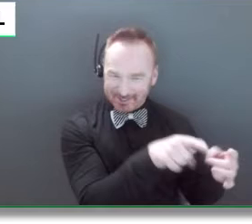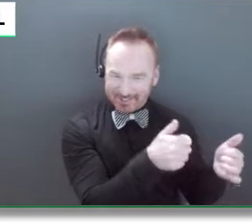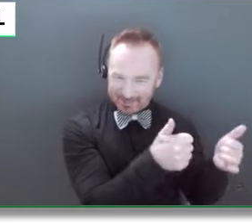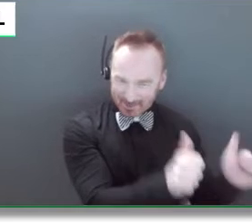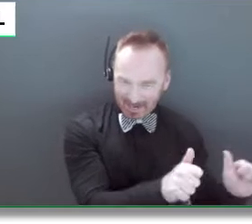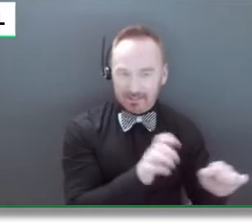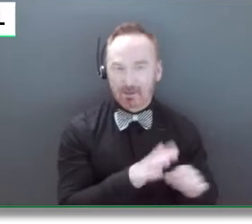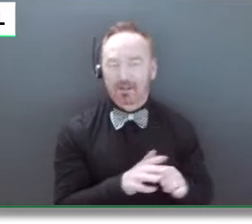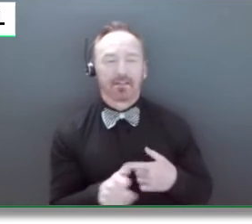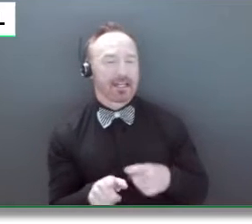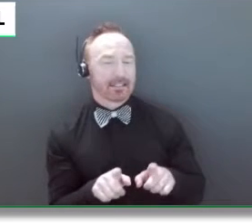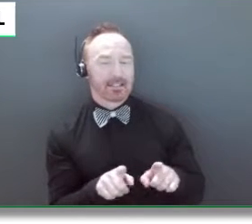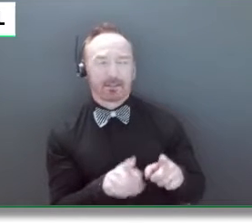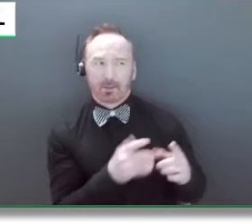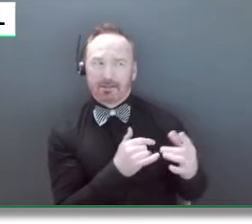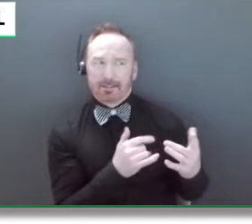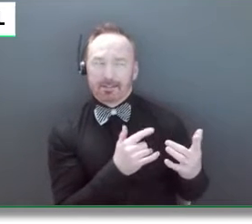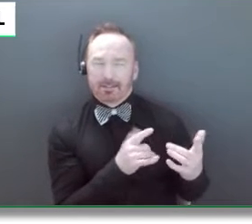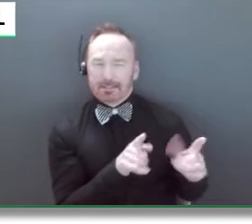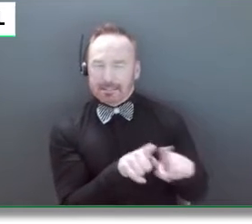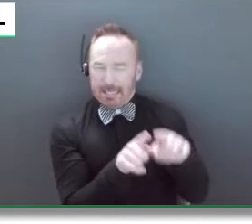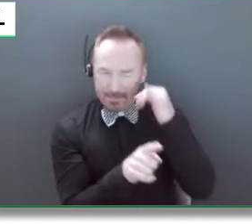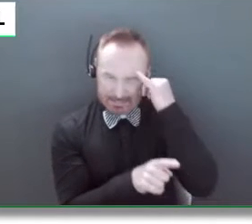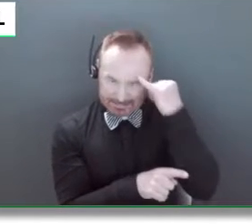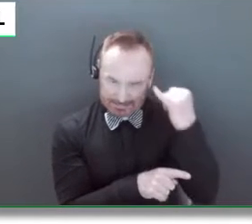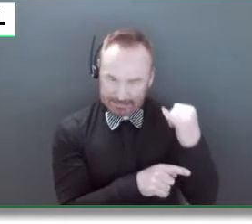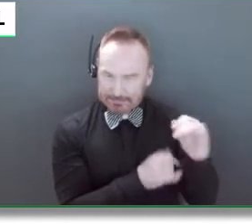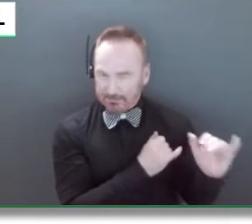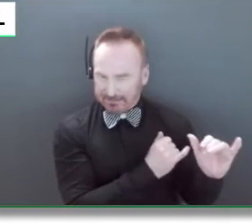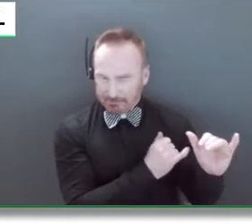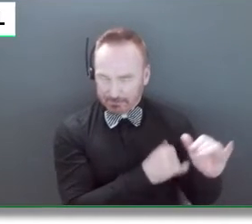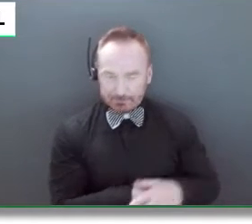fantastic uh advice and suggestions of ways that we